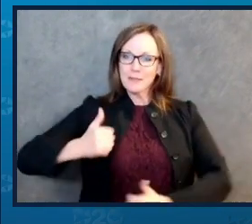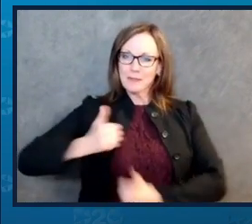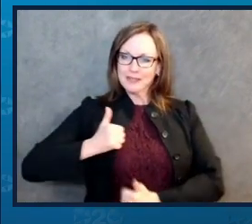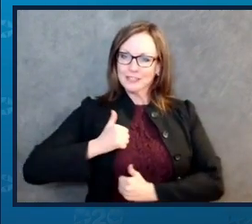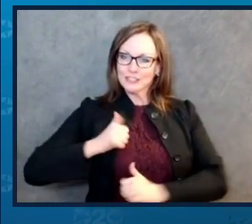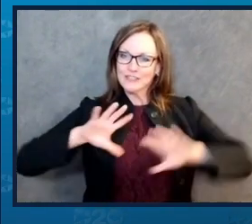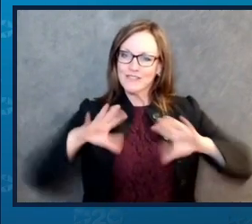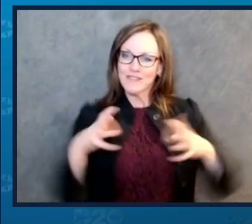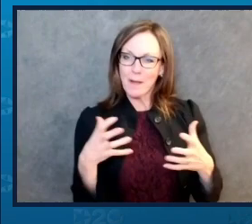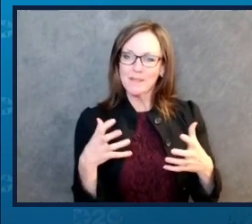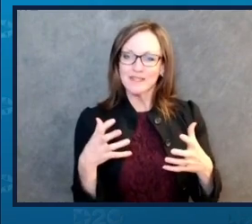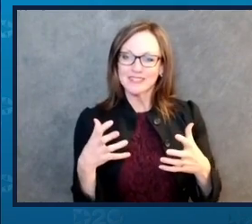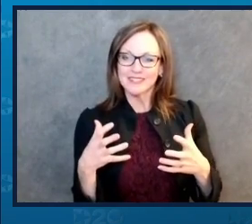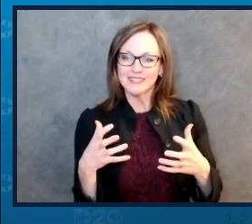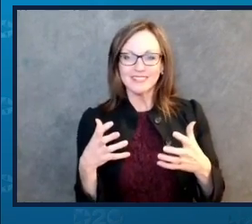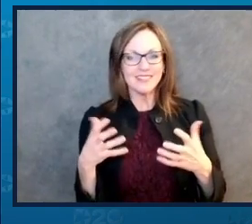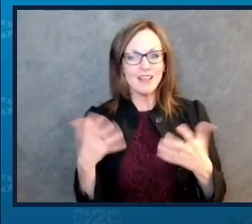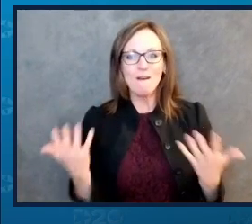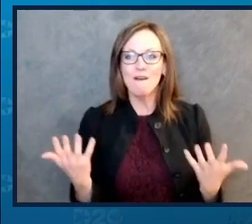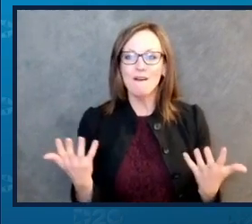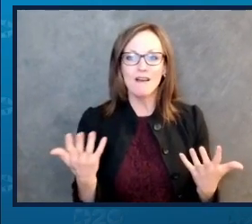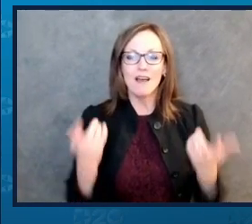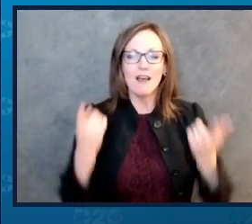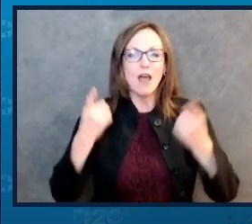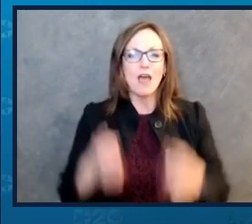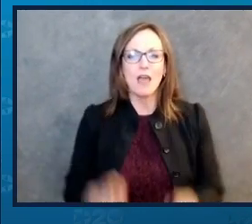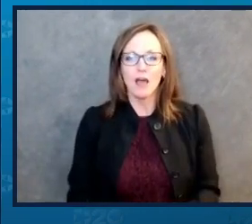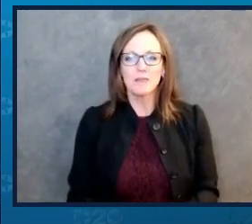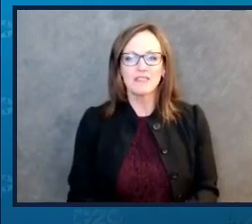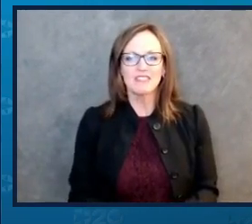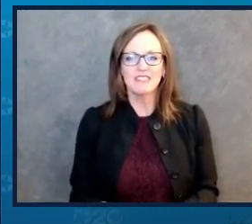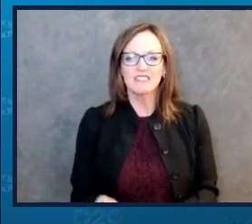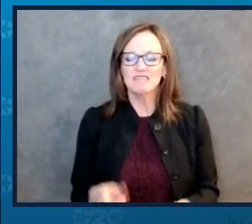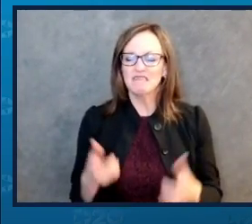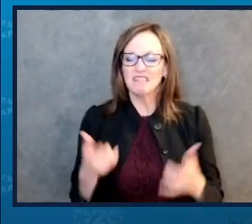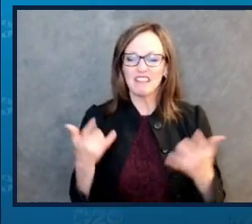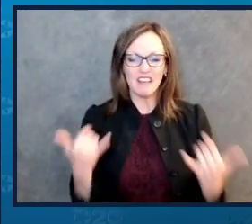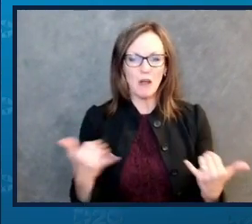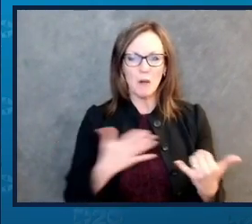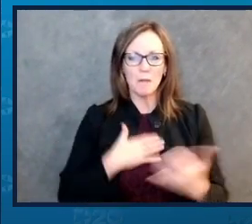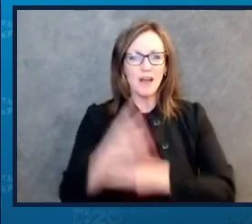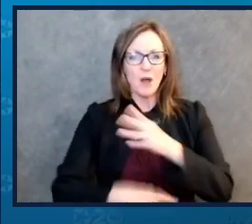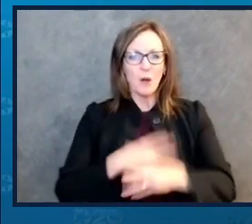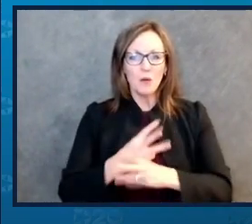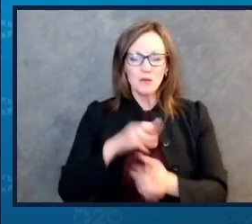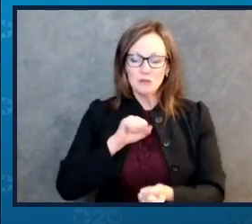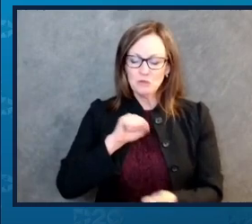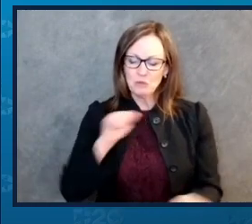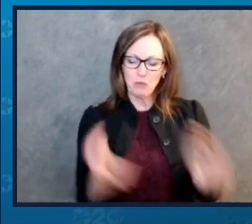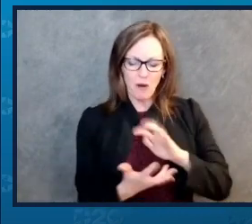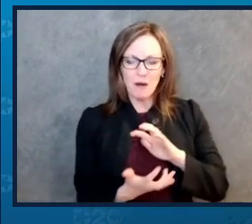VETERAN WAS DEPORTED TO MEXICO. INSTEAD OF PROTECTING US, YOU TORE OUR WORLD APART.